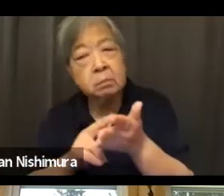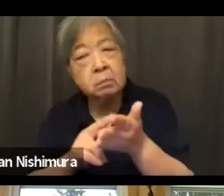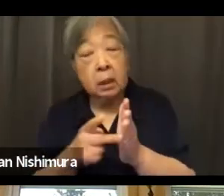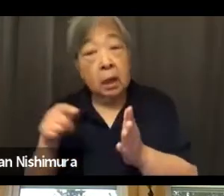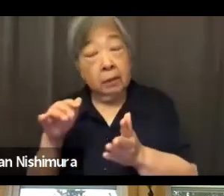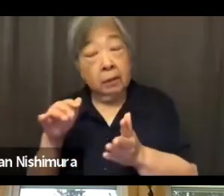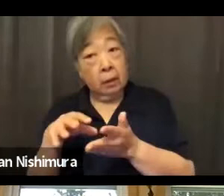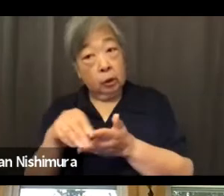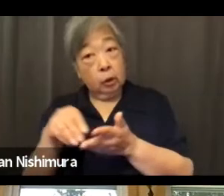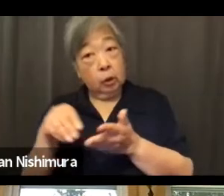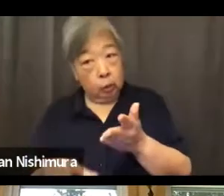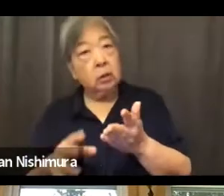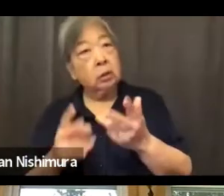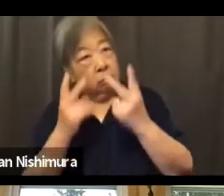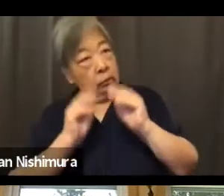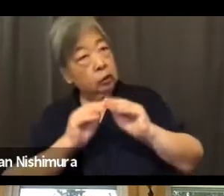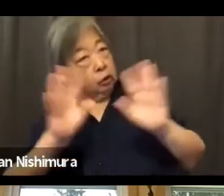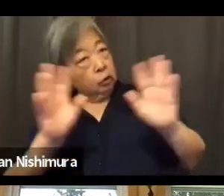that you have information on your website.